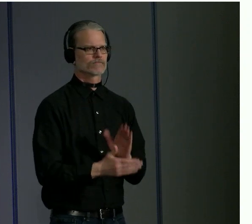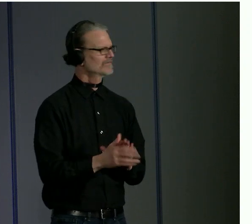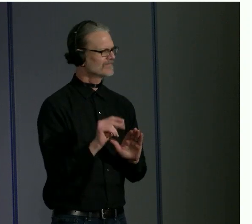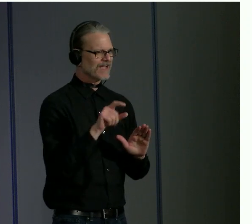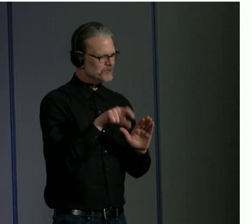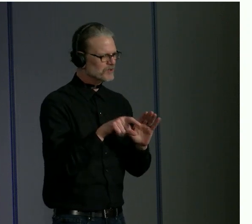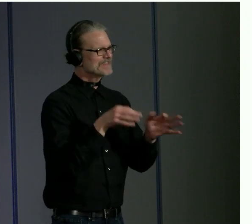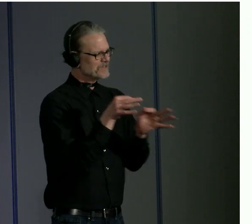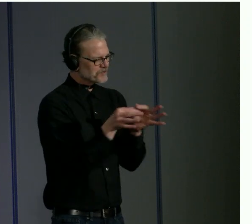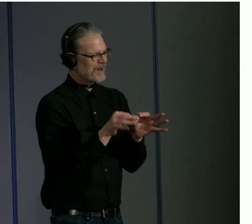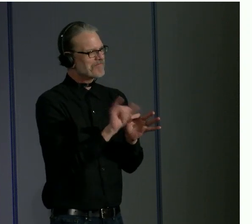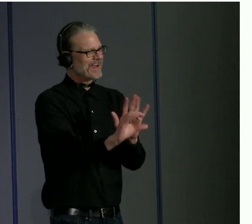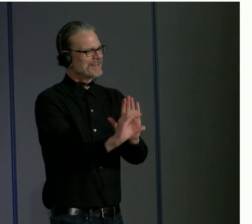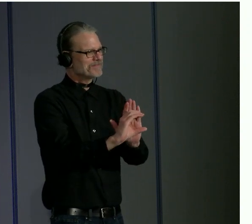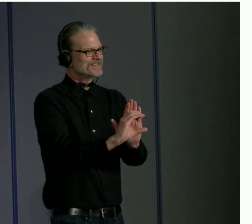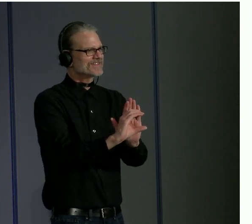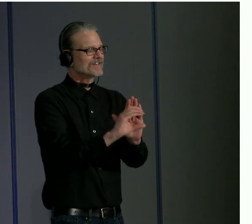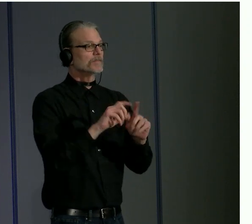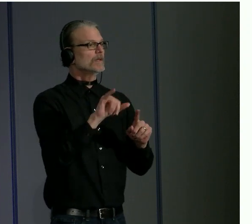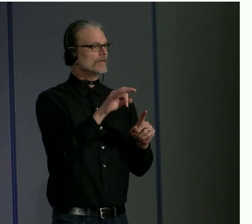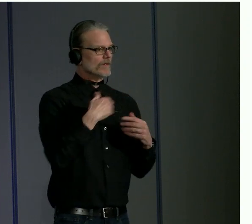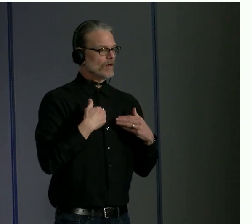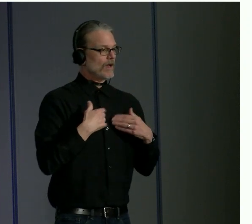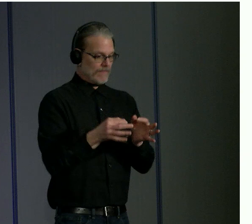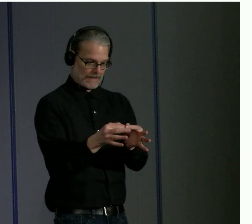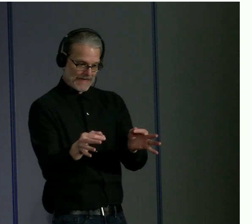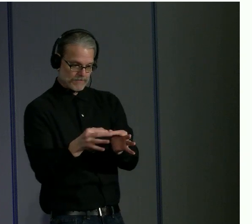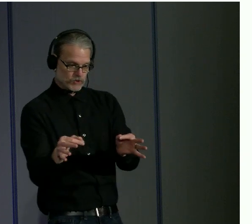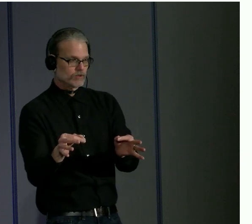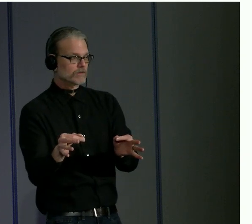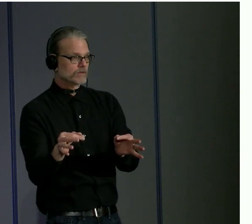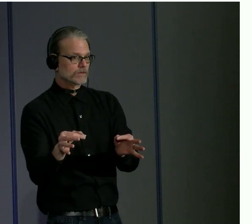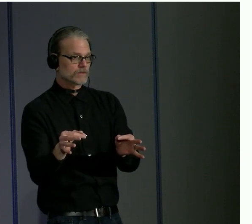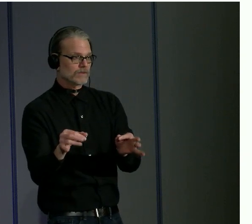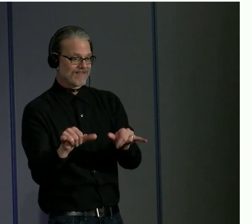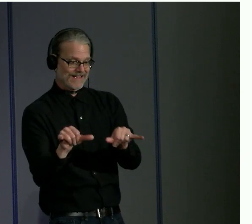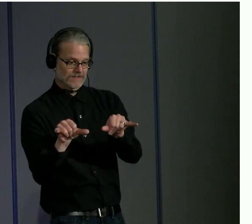But when you have a caption that is the exact description of the image,